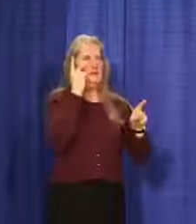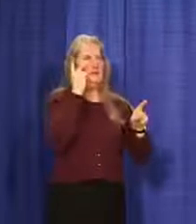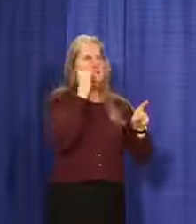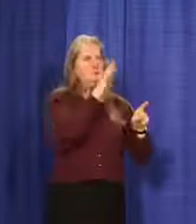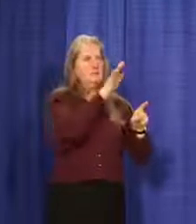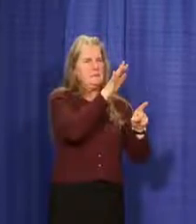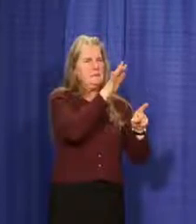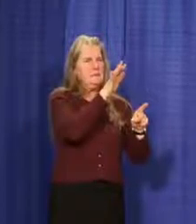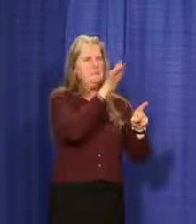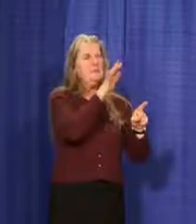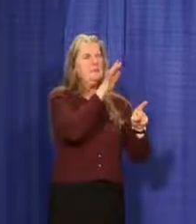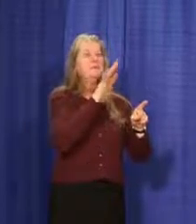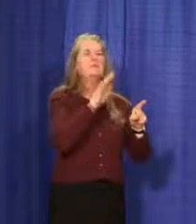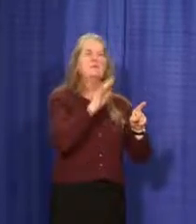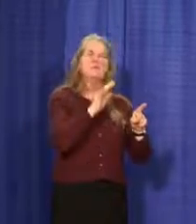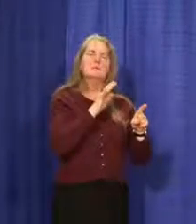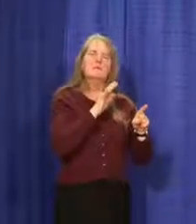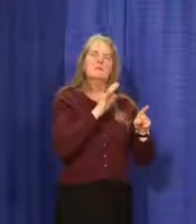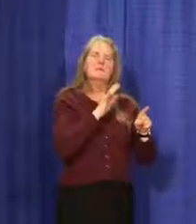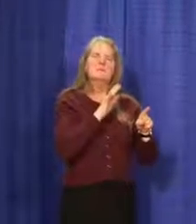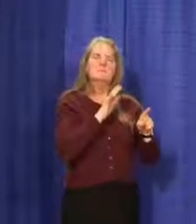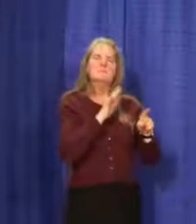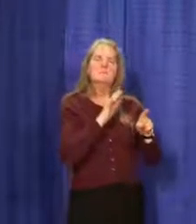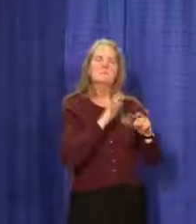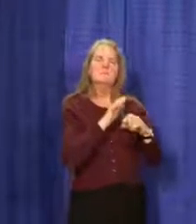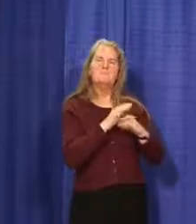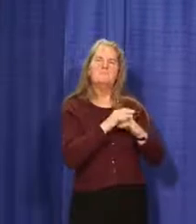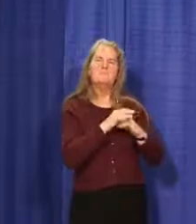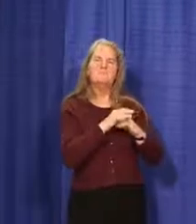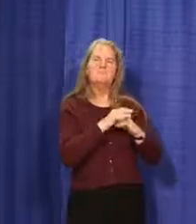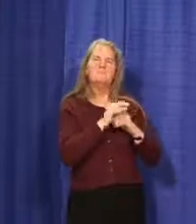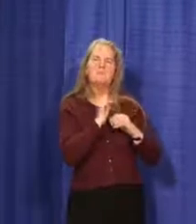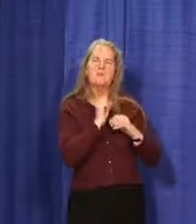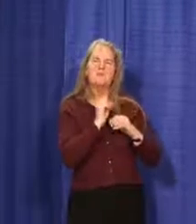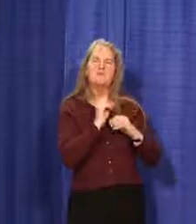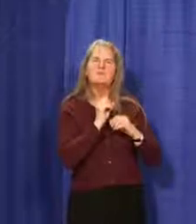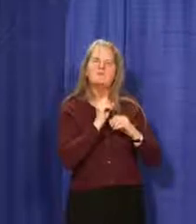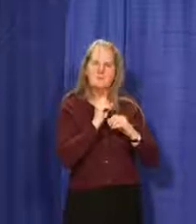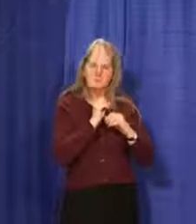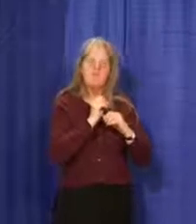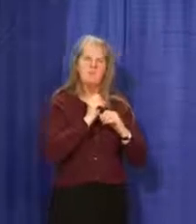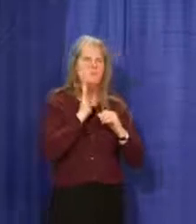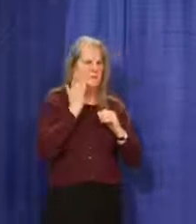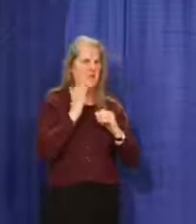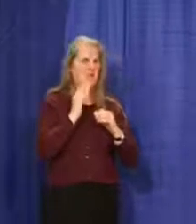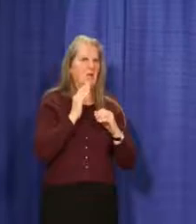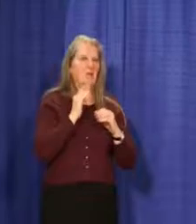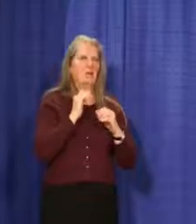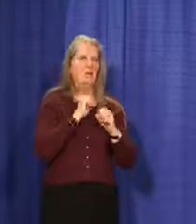continuing to mount. And there is significant